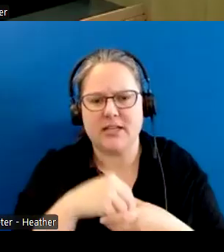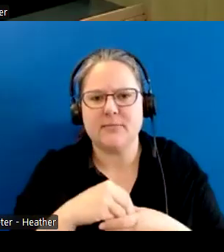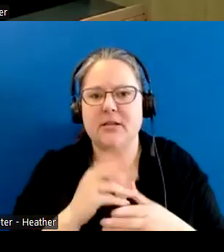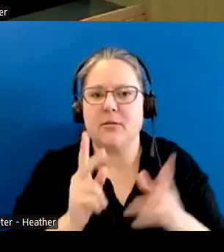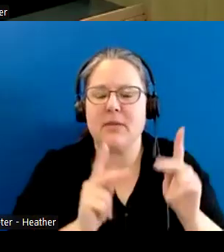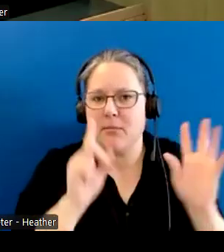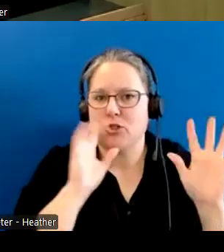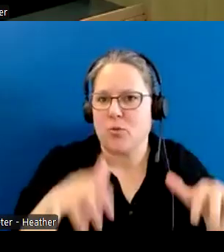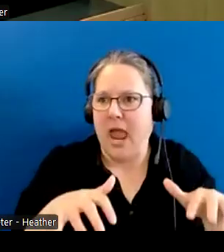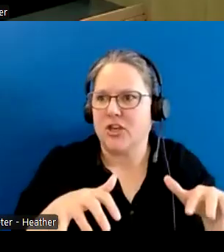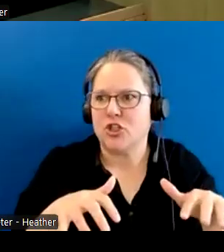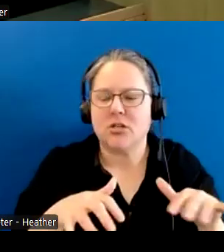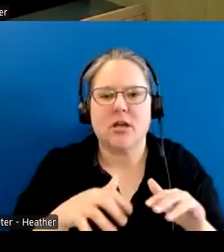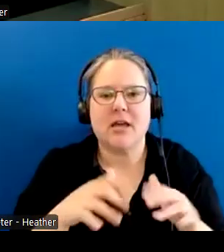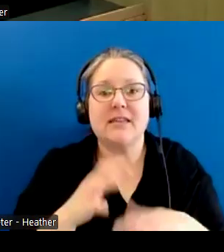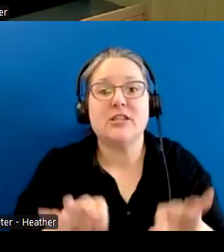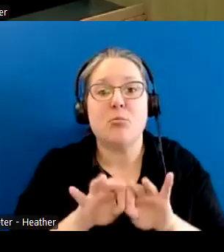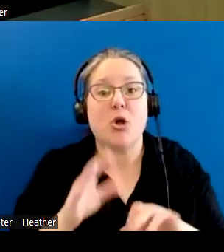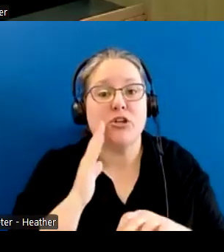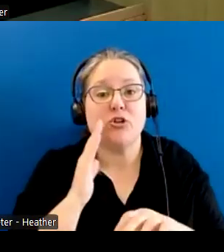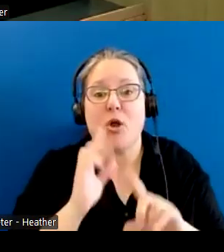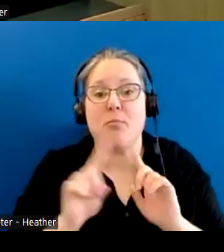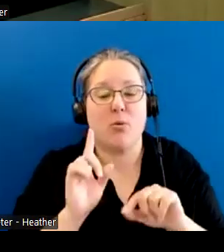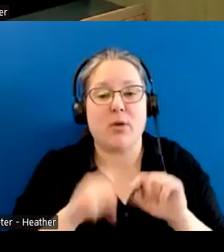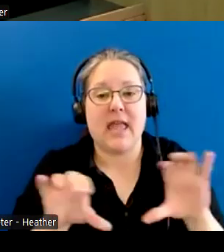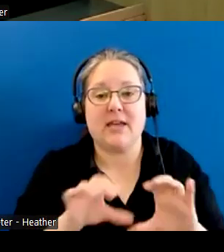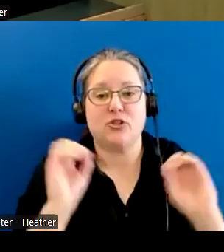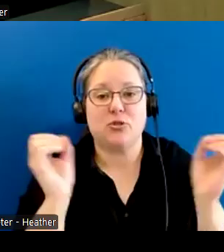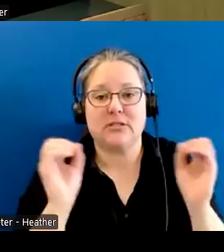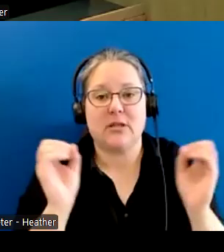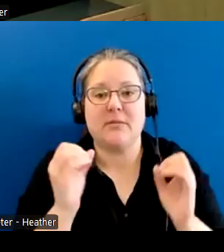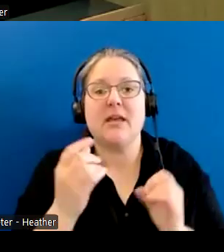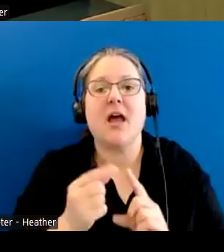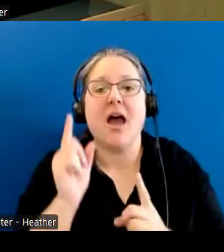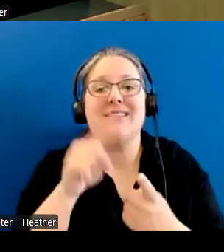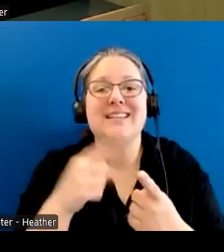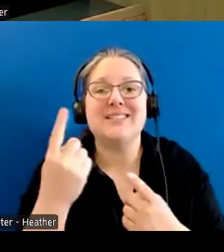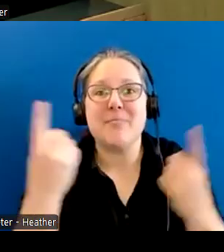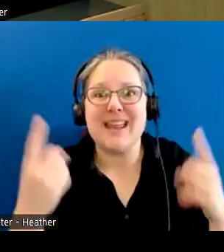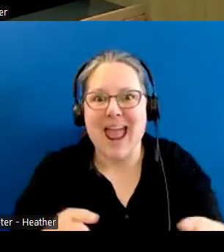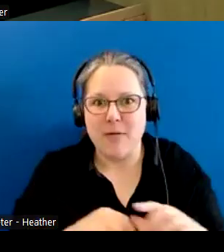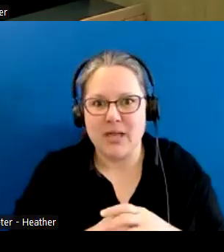was like this is important for us to know but we can't do anything until something happens right